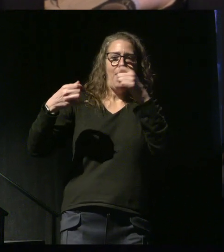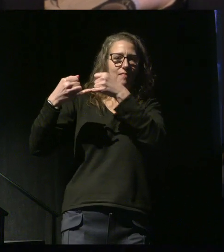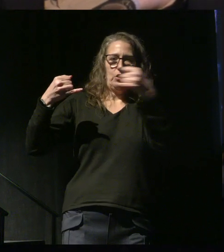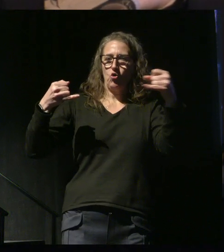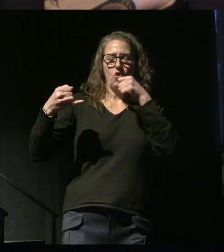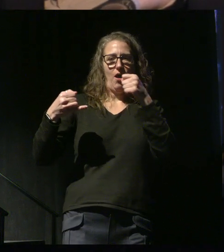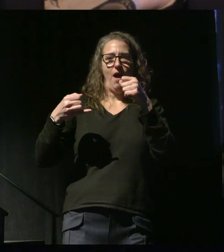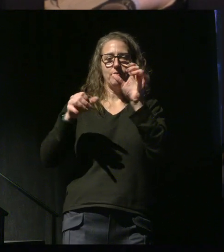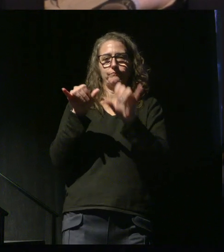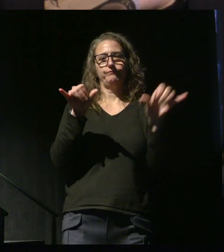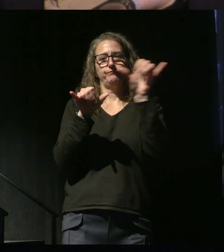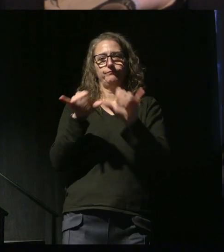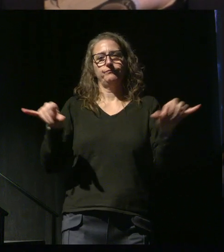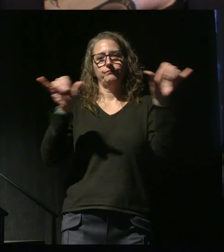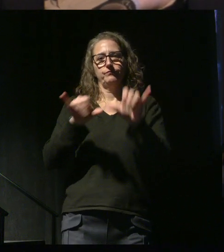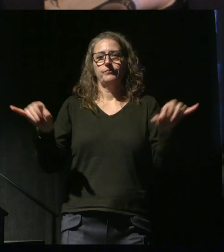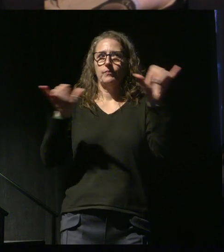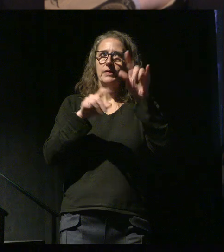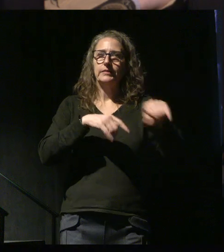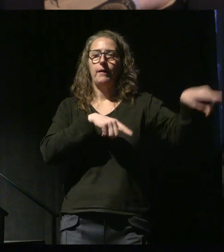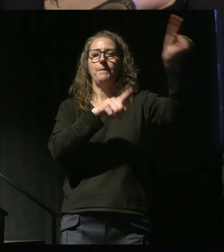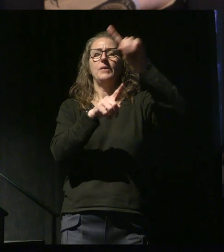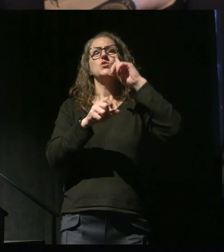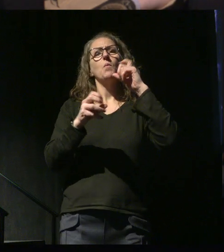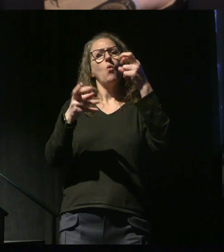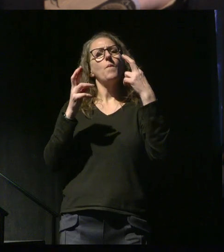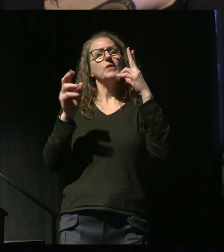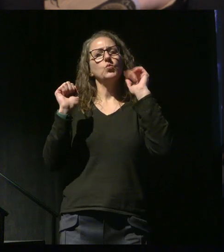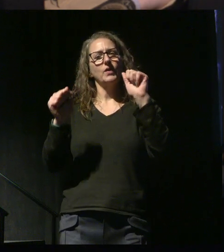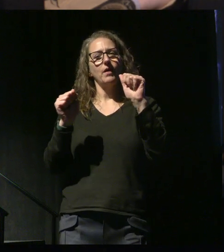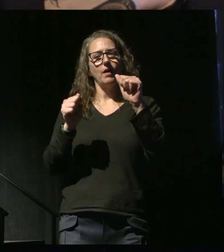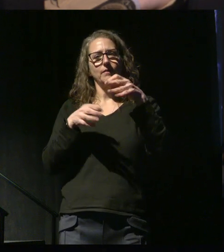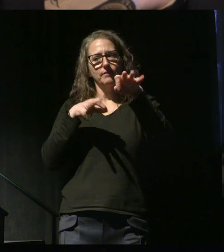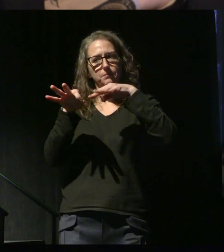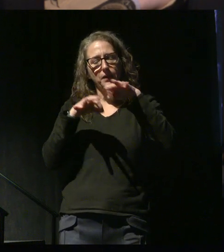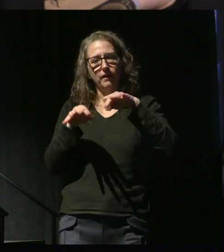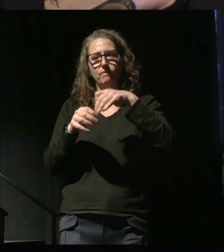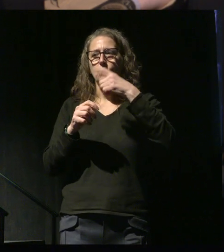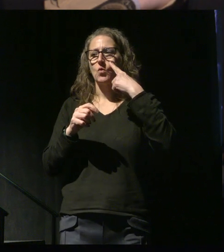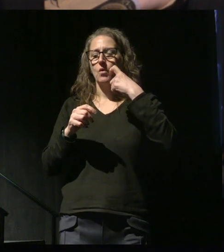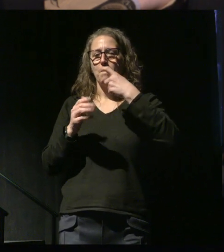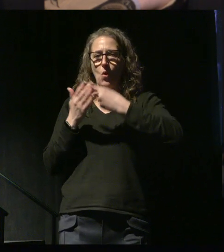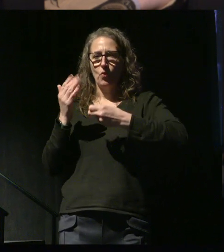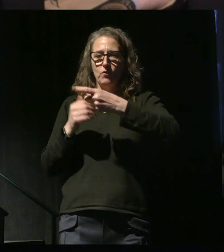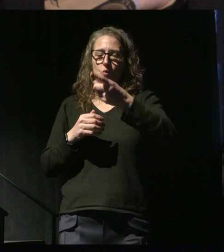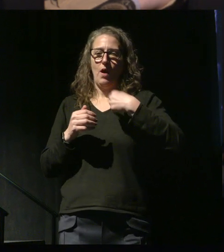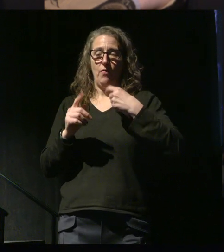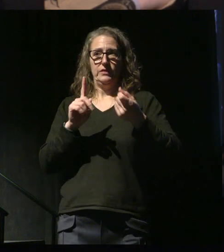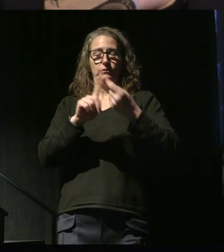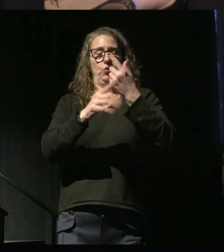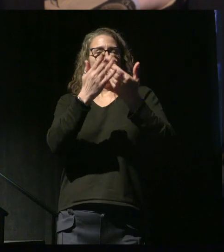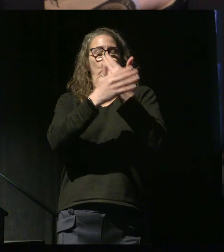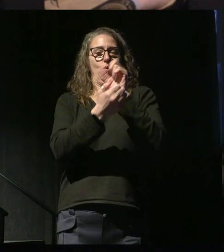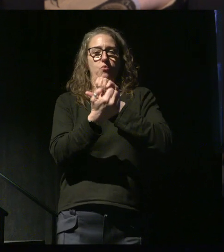I was hoping you could walk us through these unorthodox accounts and share in particular if earlier drafts